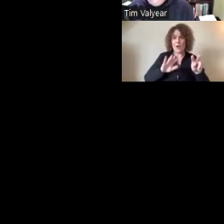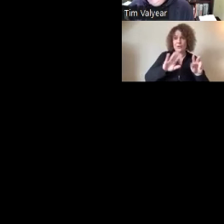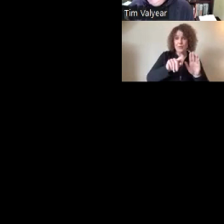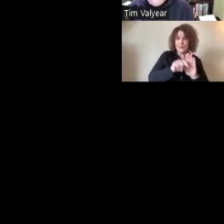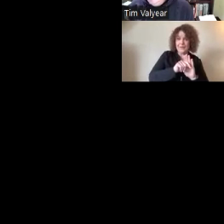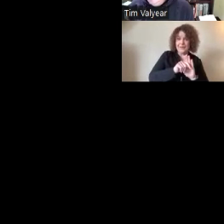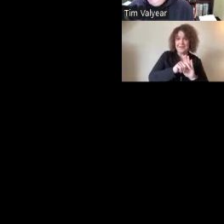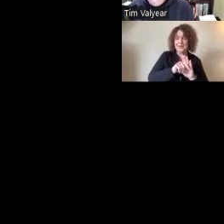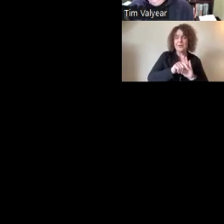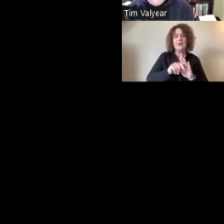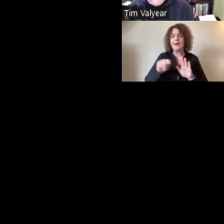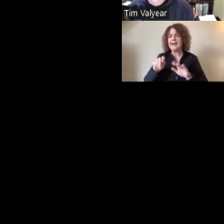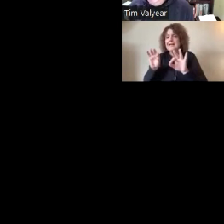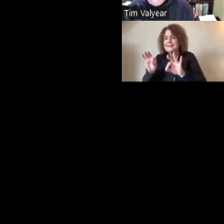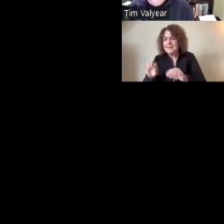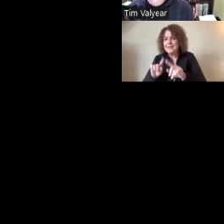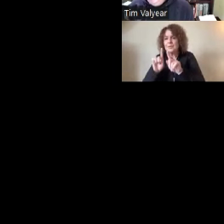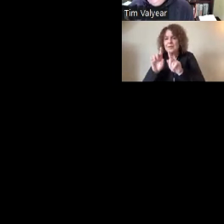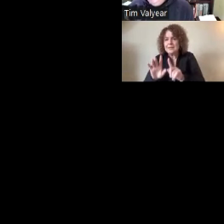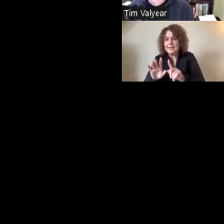dirt of the face shield on to their clothes. And I was